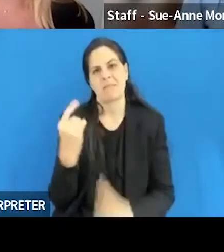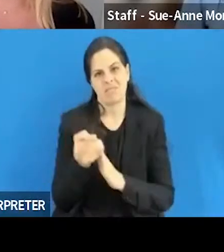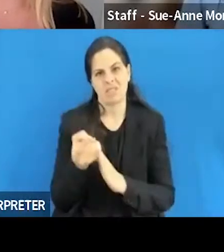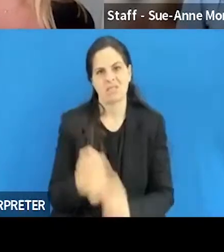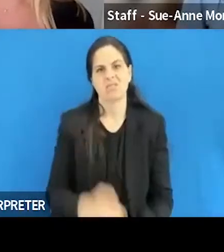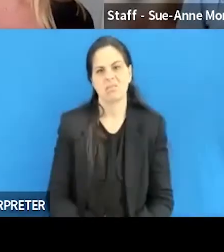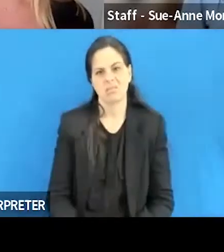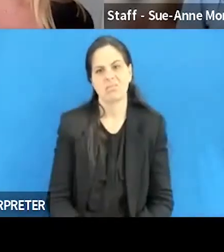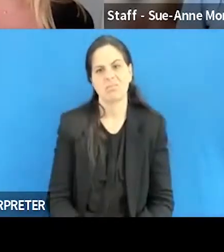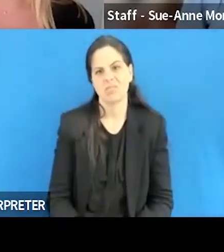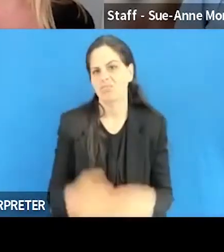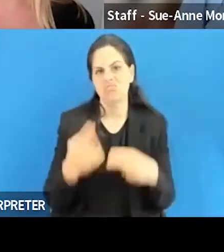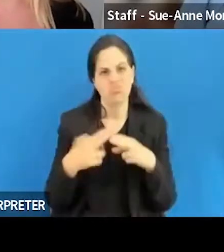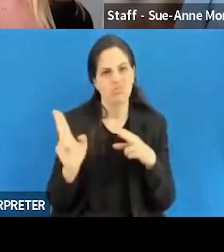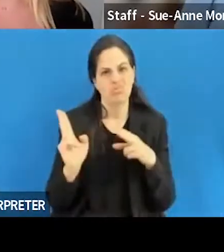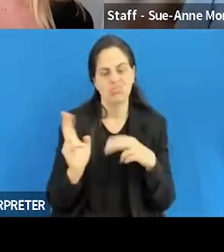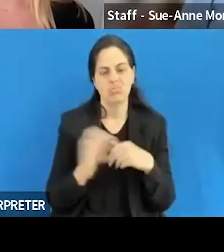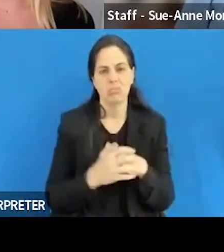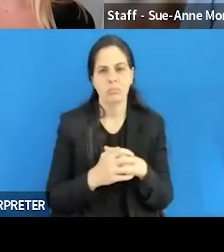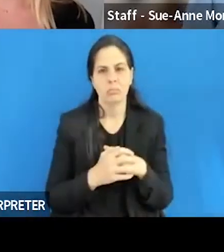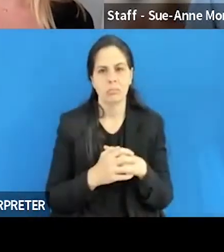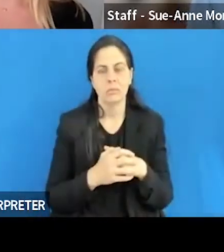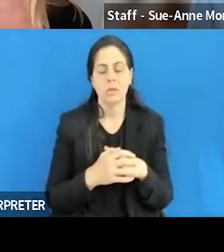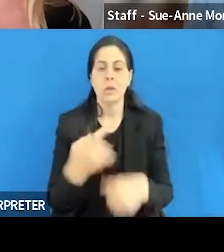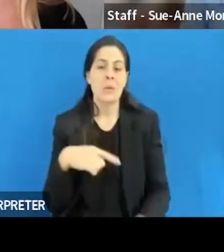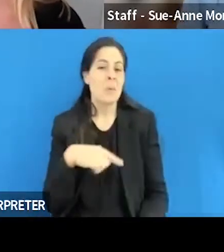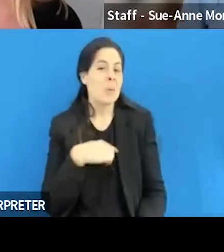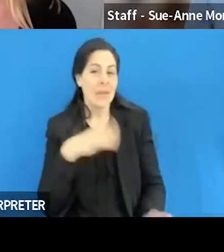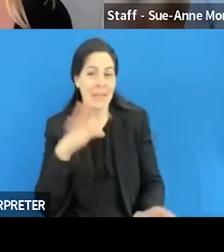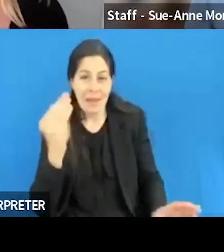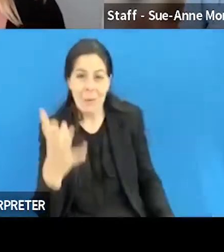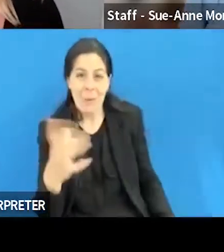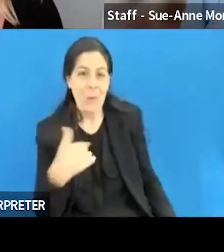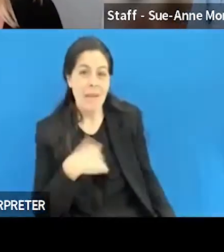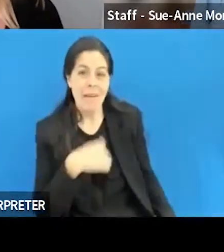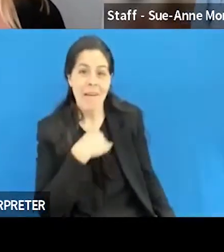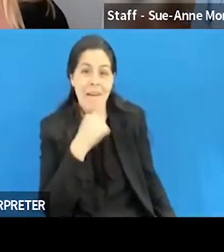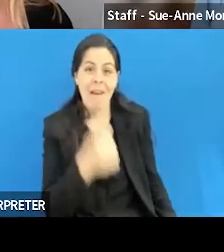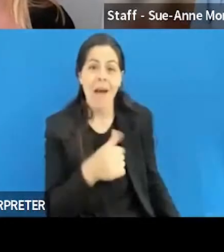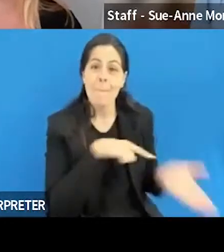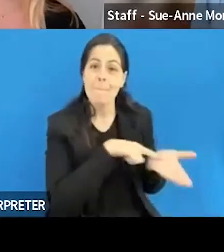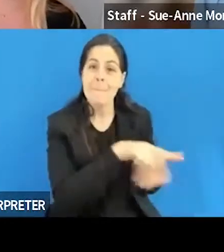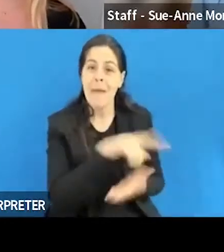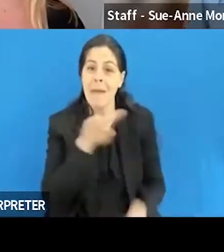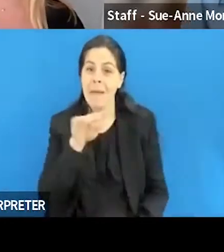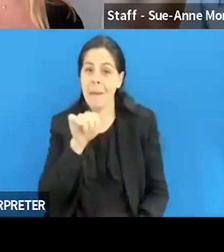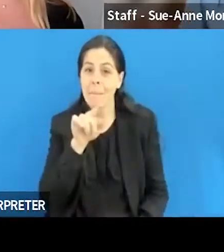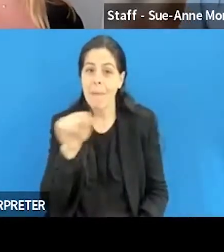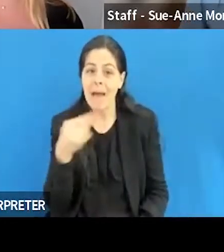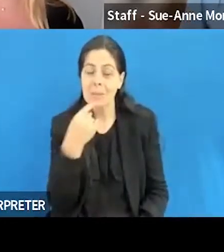We are not paying Matt to say that. No, you're not. I'm not getting paid to be here.